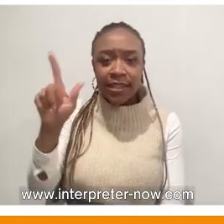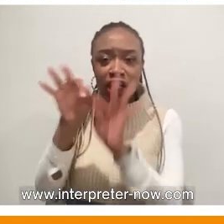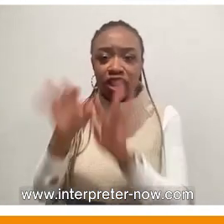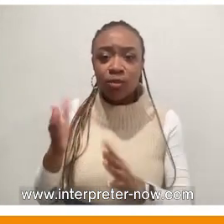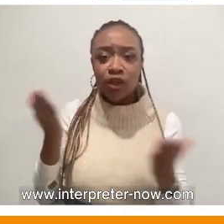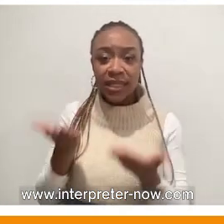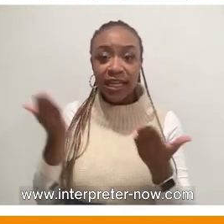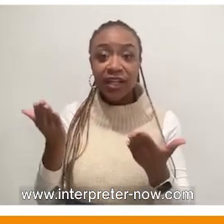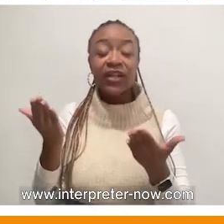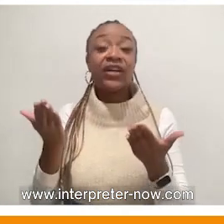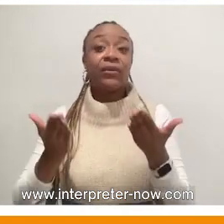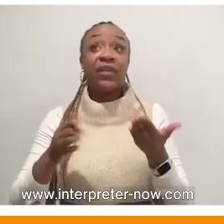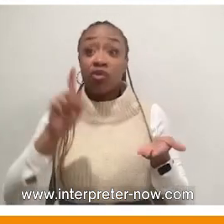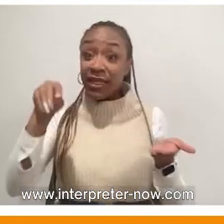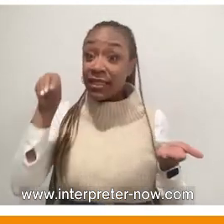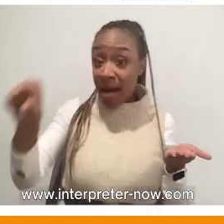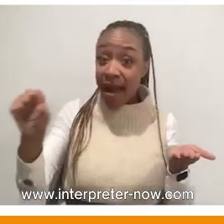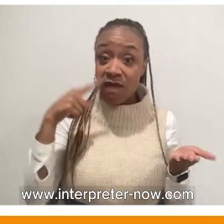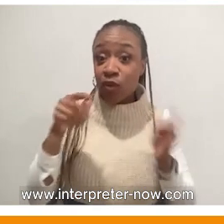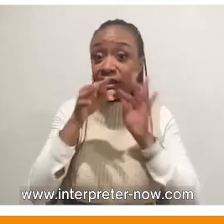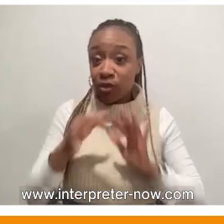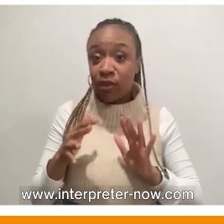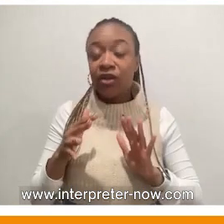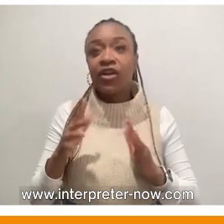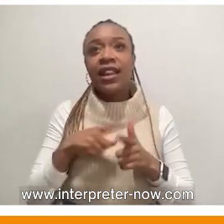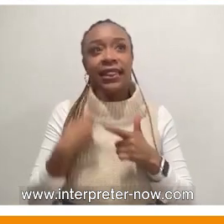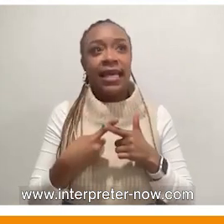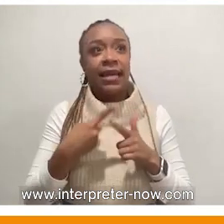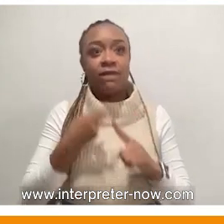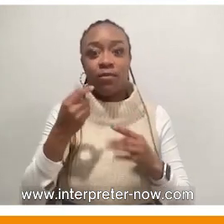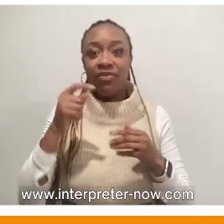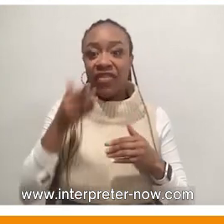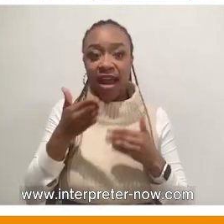ASL interpreters here, and you need to pay for them."